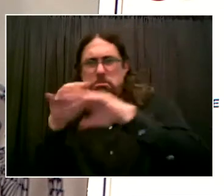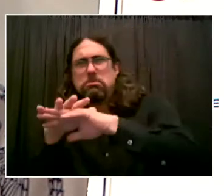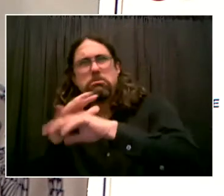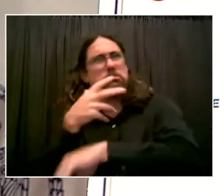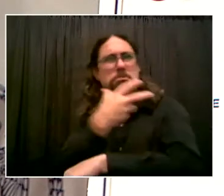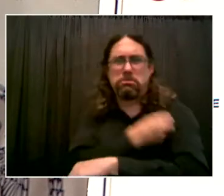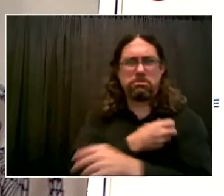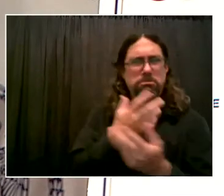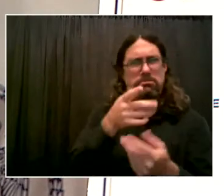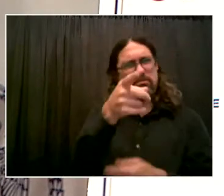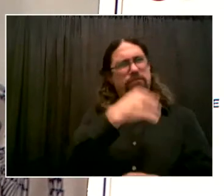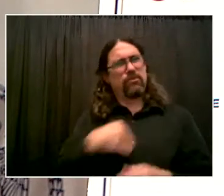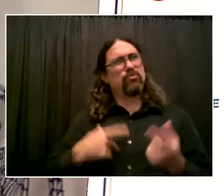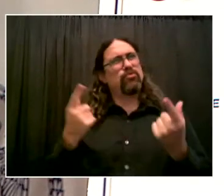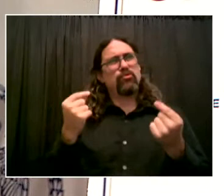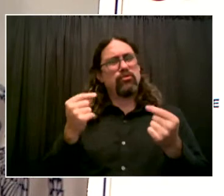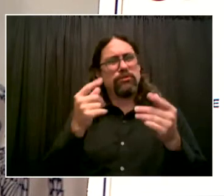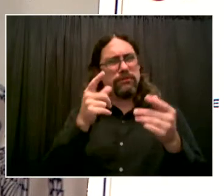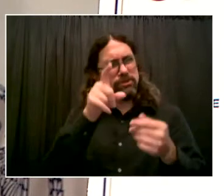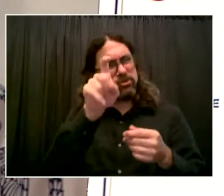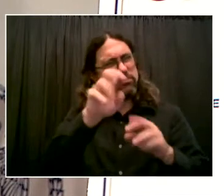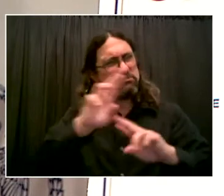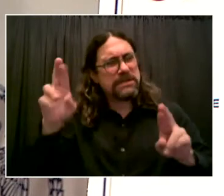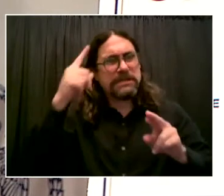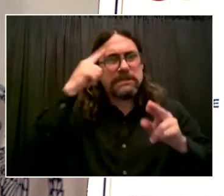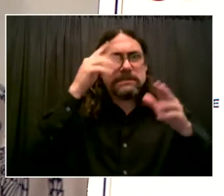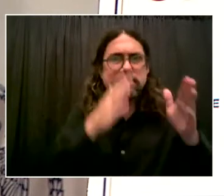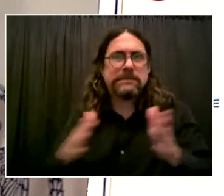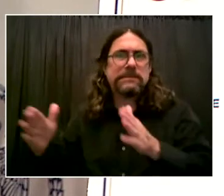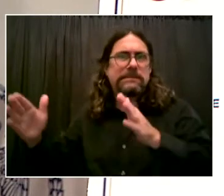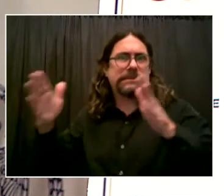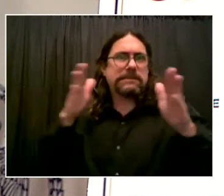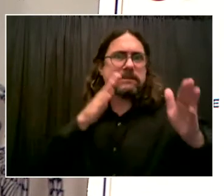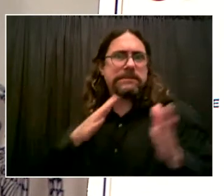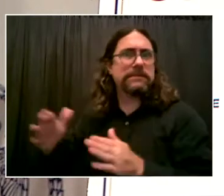CASE WE HAVE TO GO BACK TO THAT. >K> ARLAAMA,